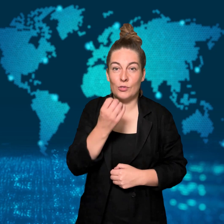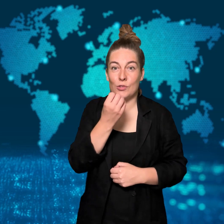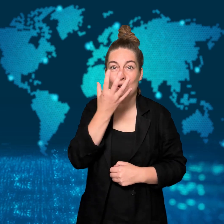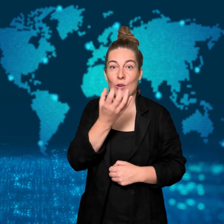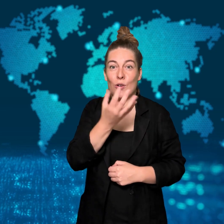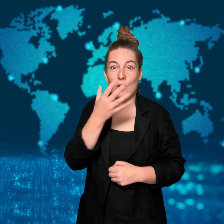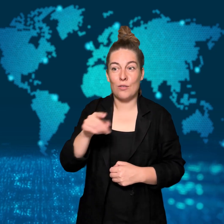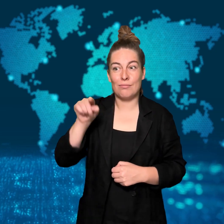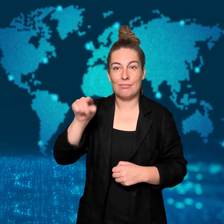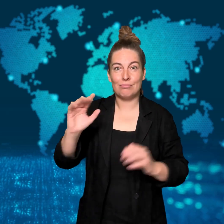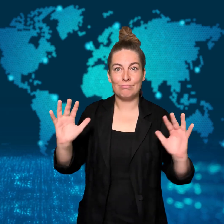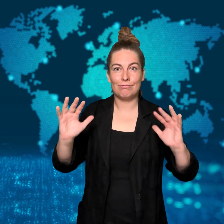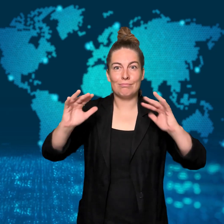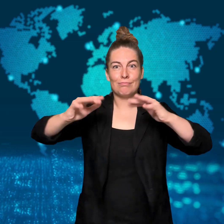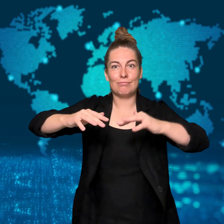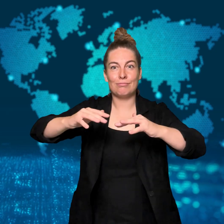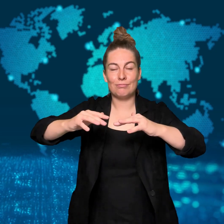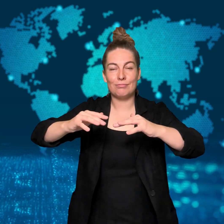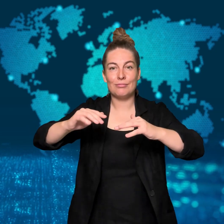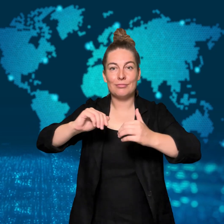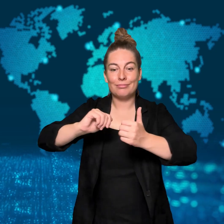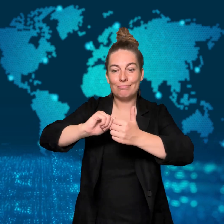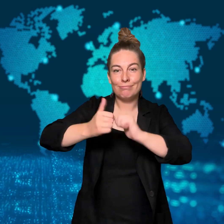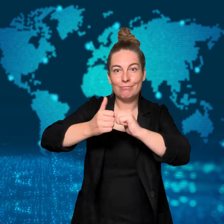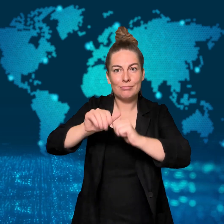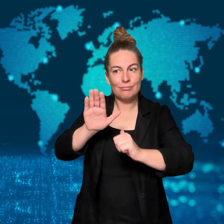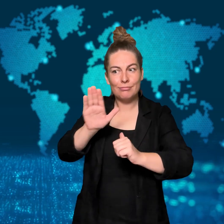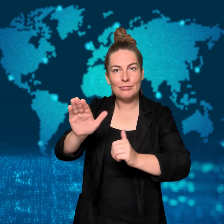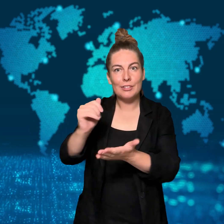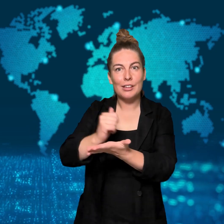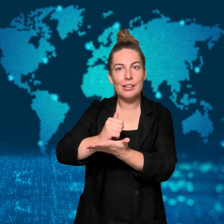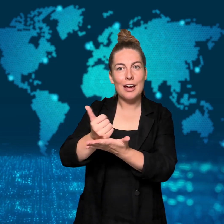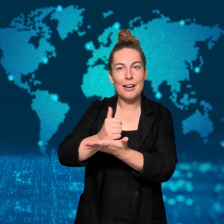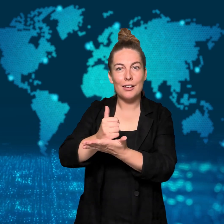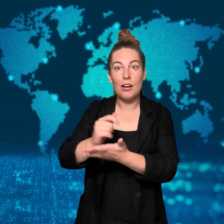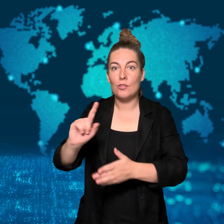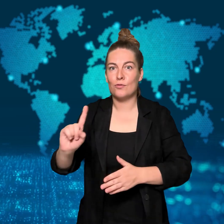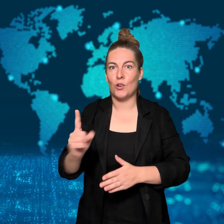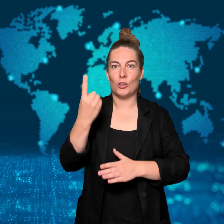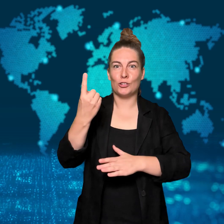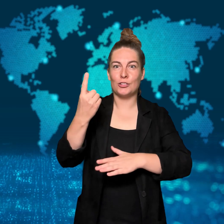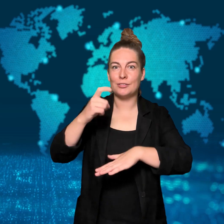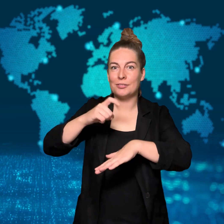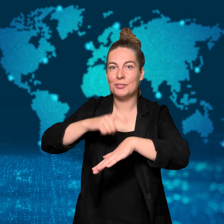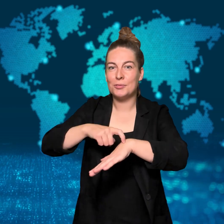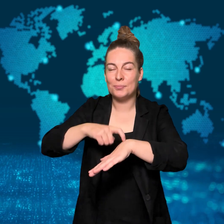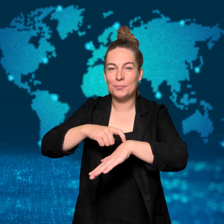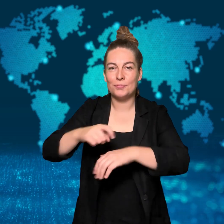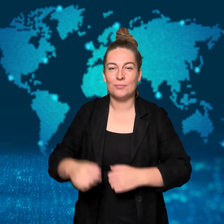First gay games